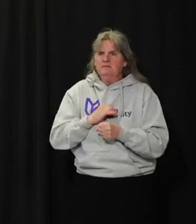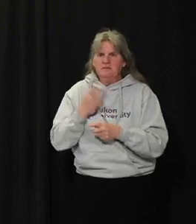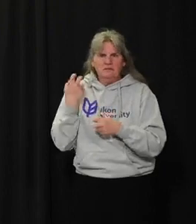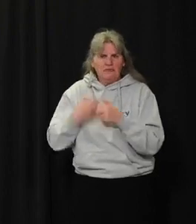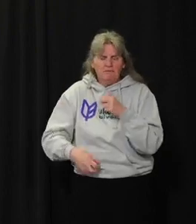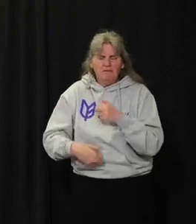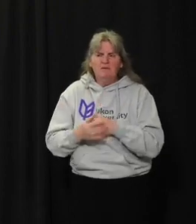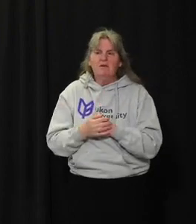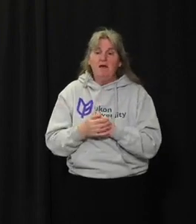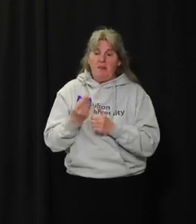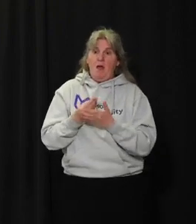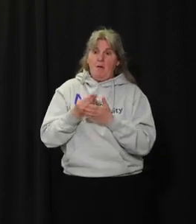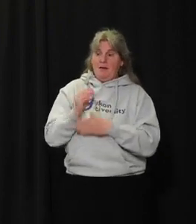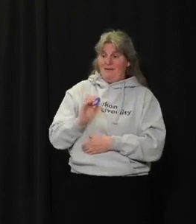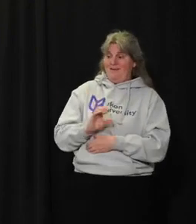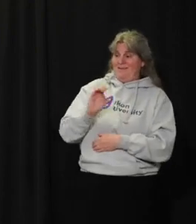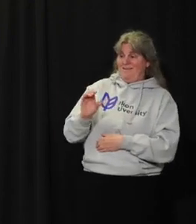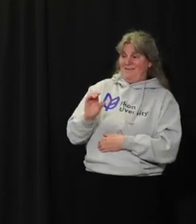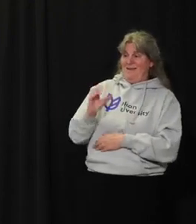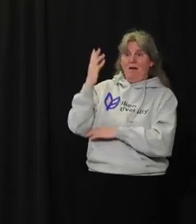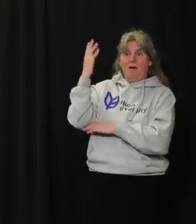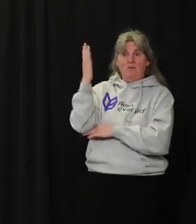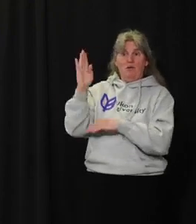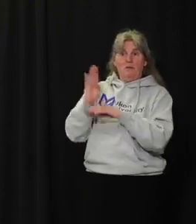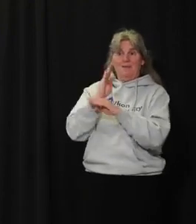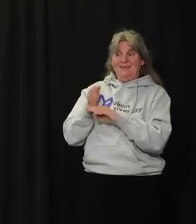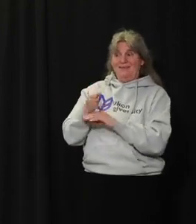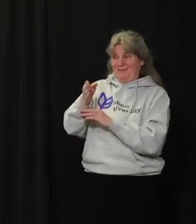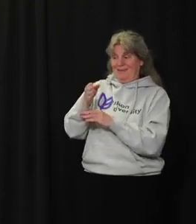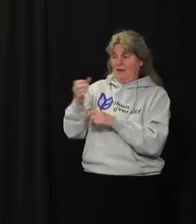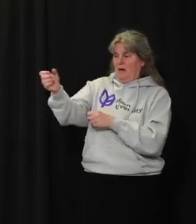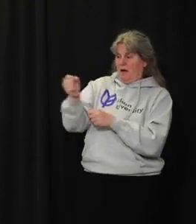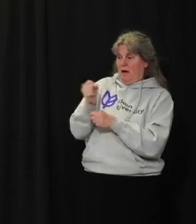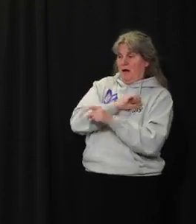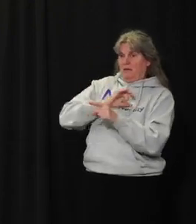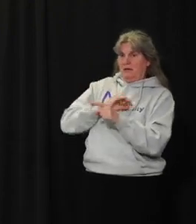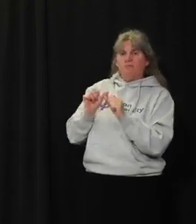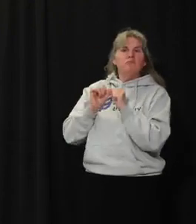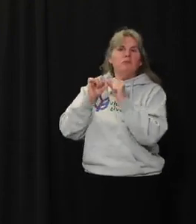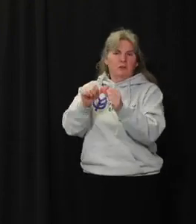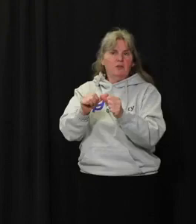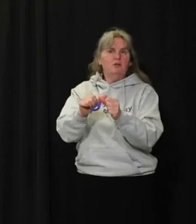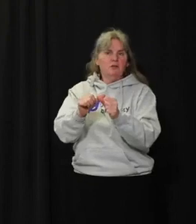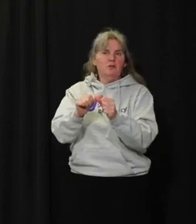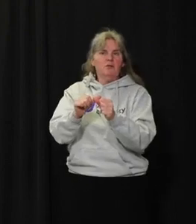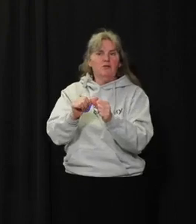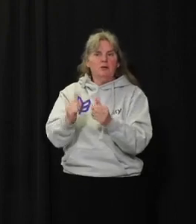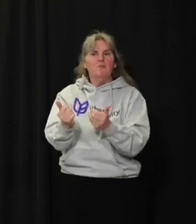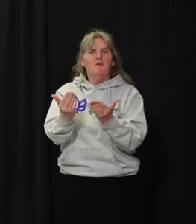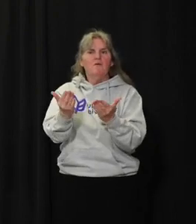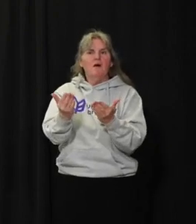This wage boost can help these operators hire and retain staff so that they can continue to make their important